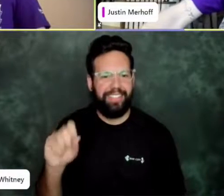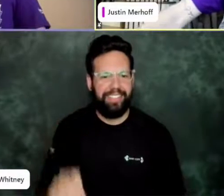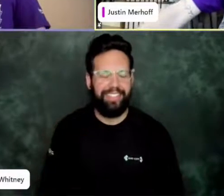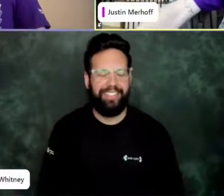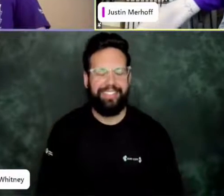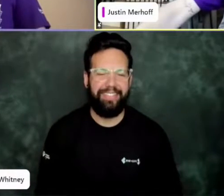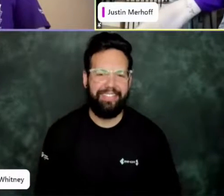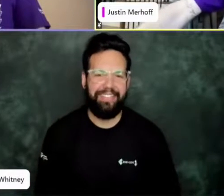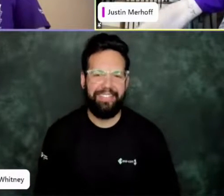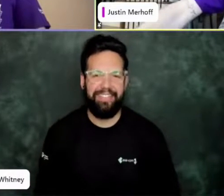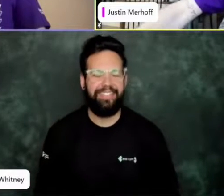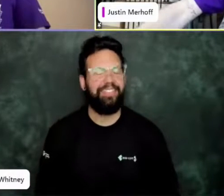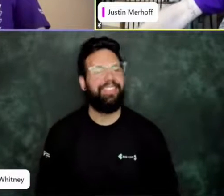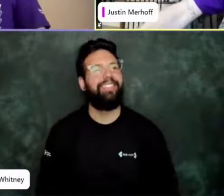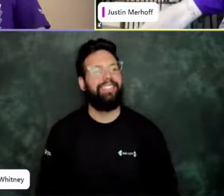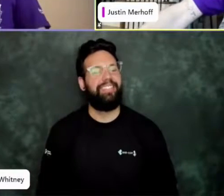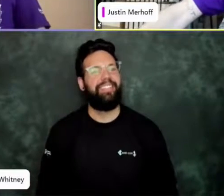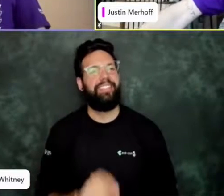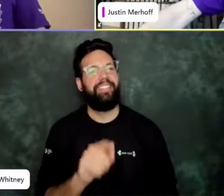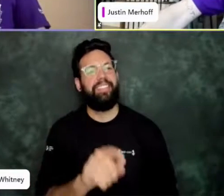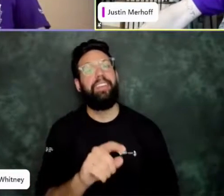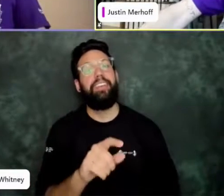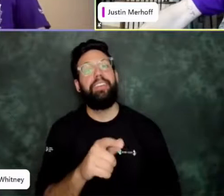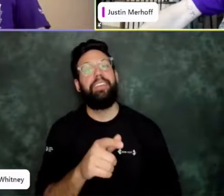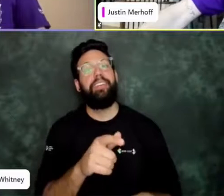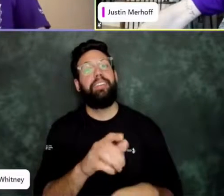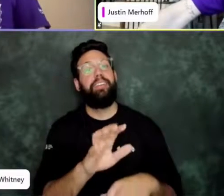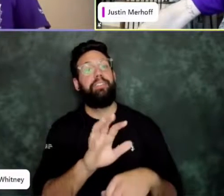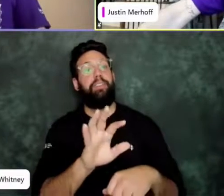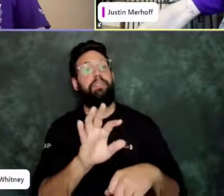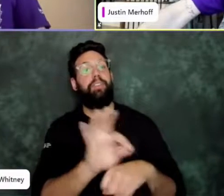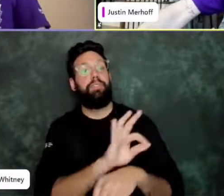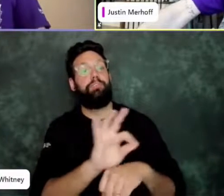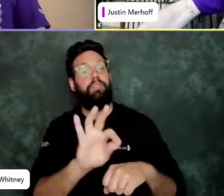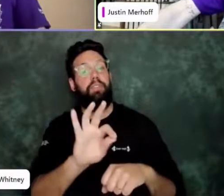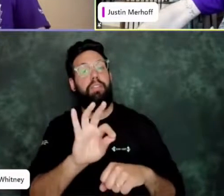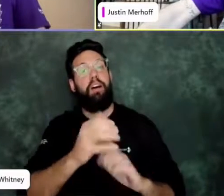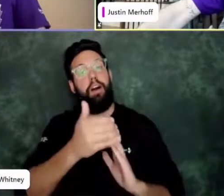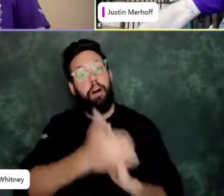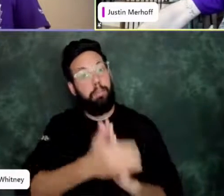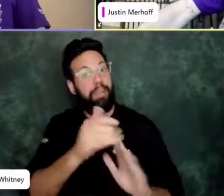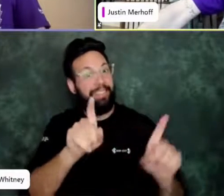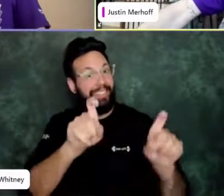"Is functional automated testing plus accessibility the way to go or unit fast testing?"